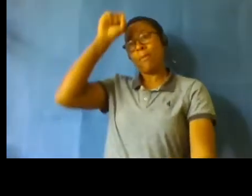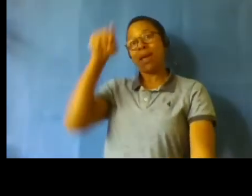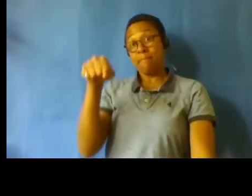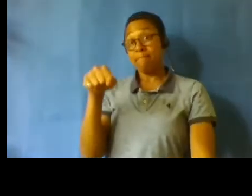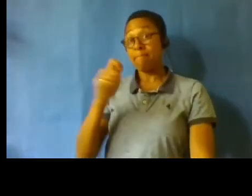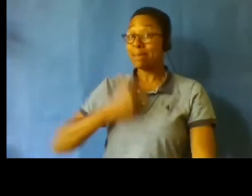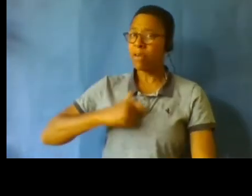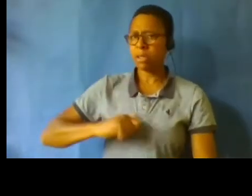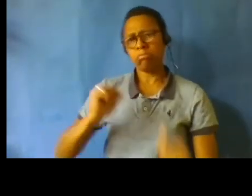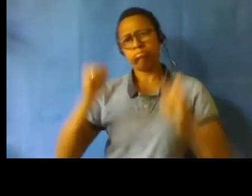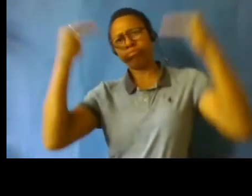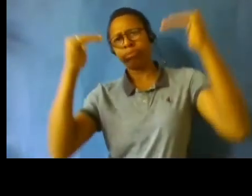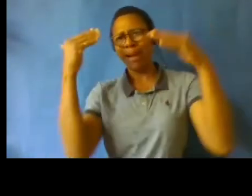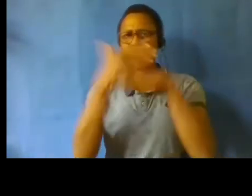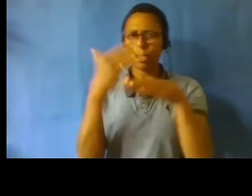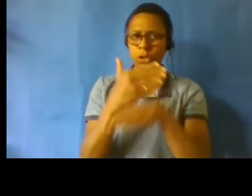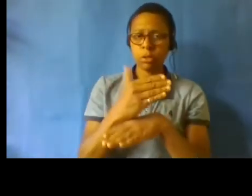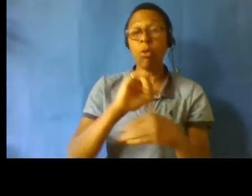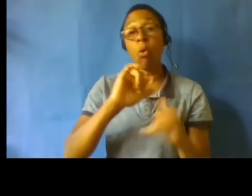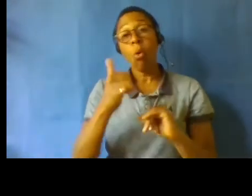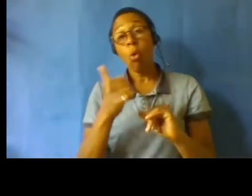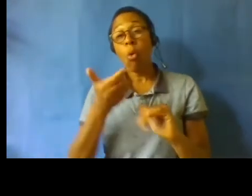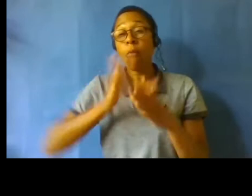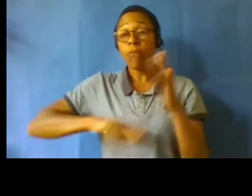known autistic voices describes how Western mainstream understandings of